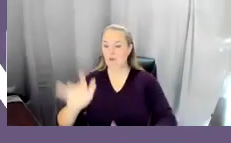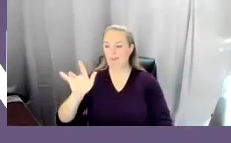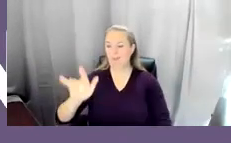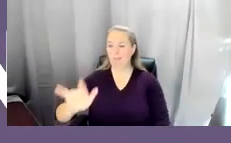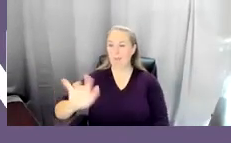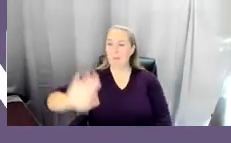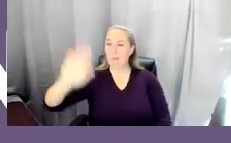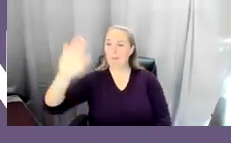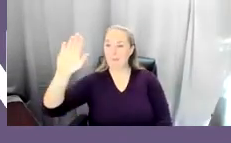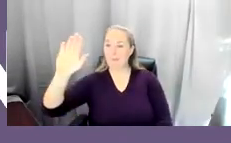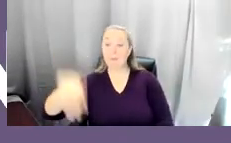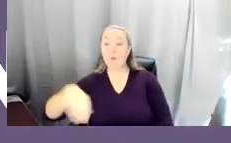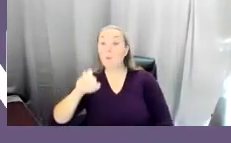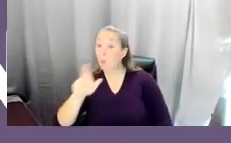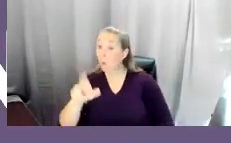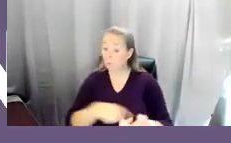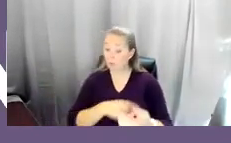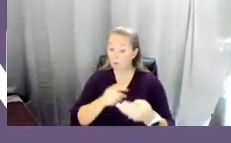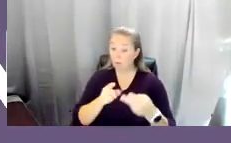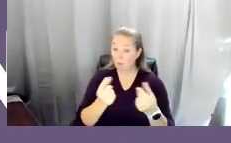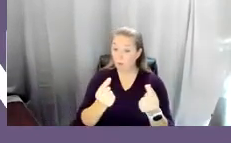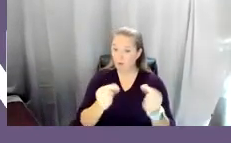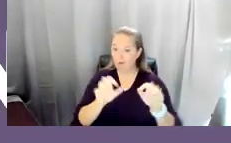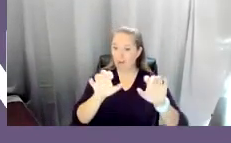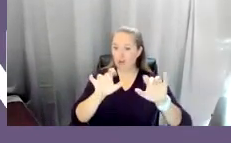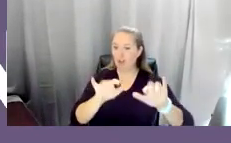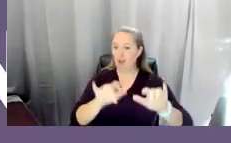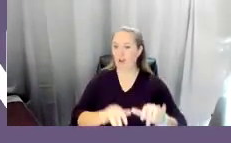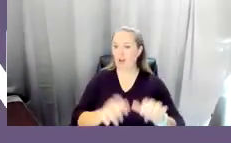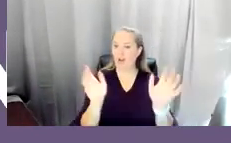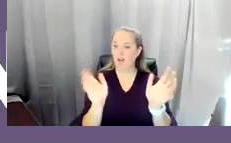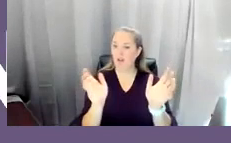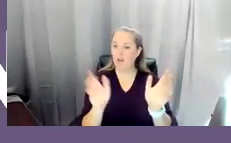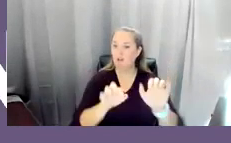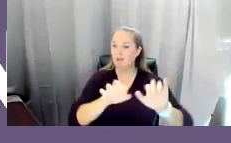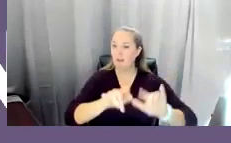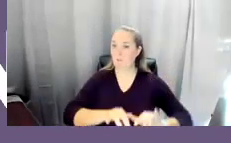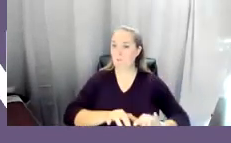THAT. AT THAT POINT WE WILL BE ABLE TO AGAIN UNMUTE YOU SO YOU CAN JOIN IN THE CONVERSATION SO PLEASE RAISE